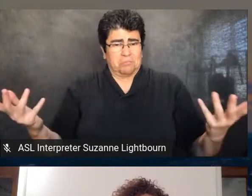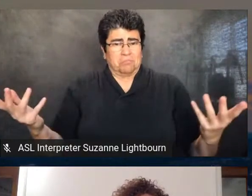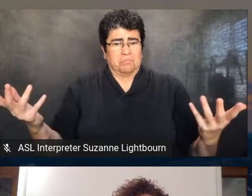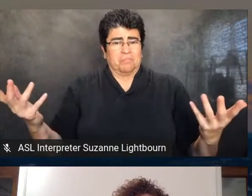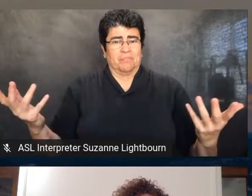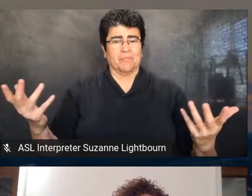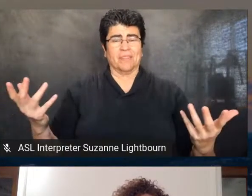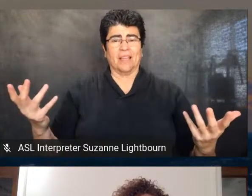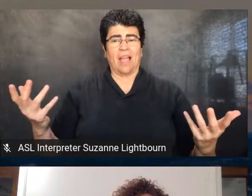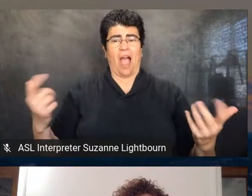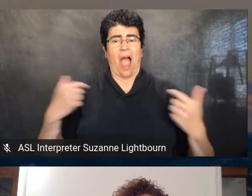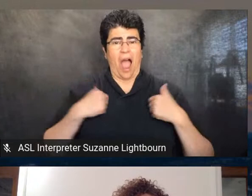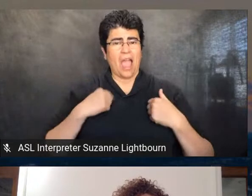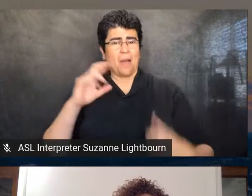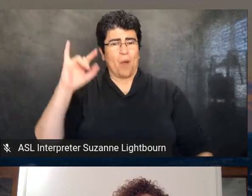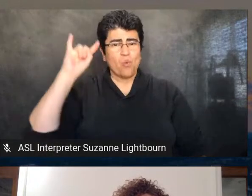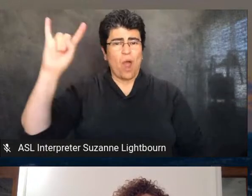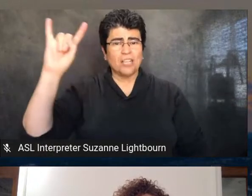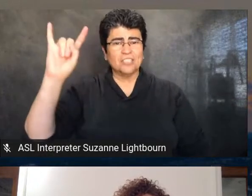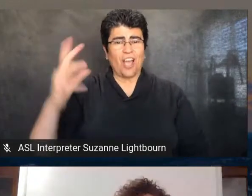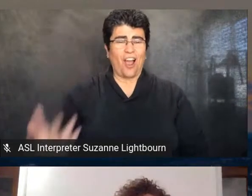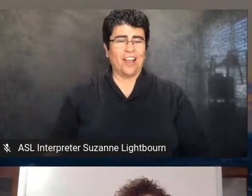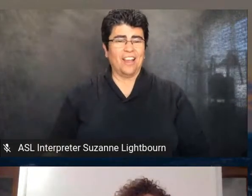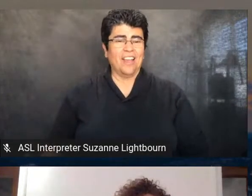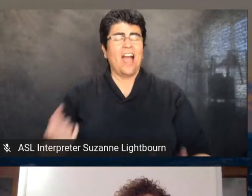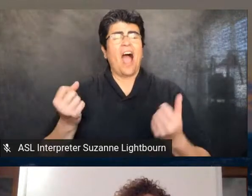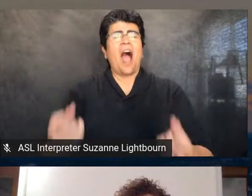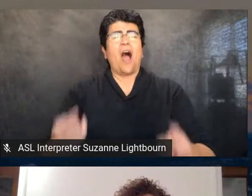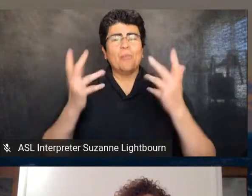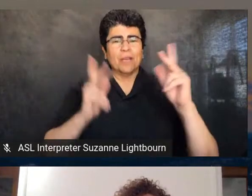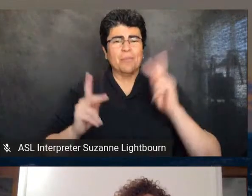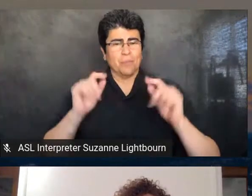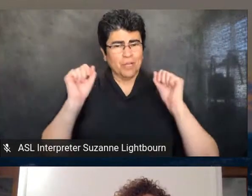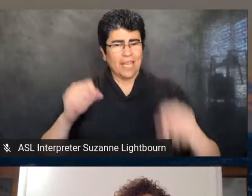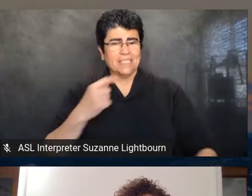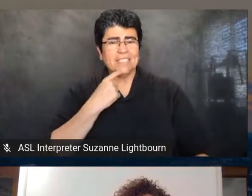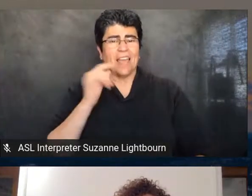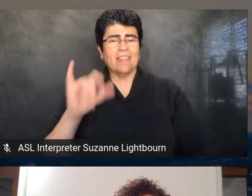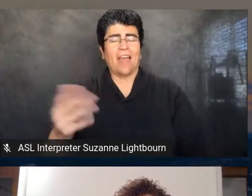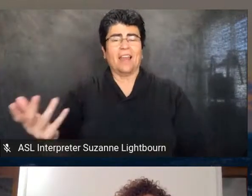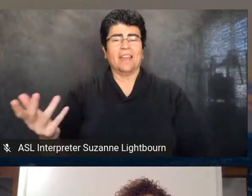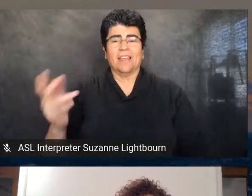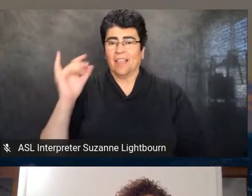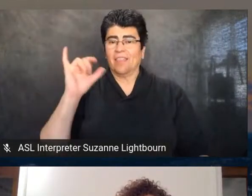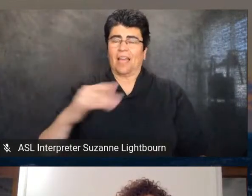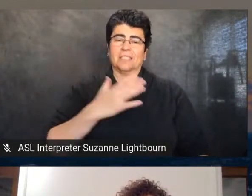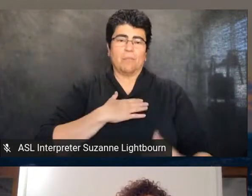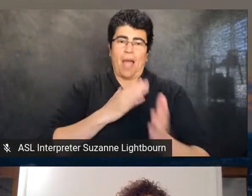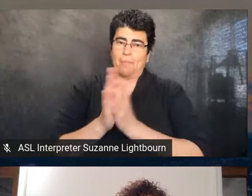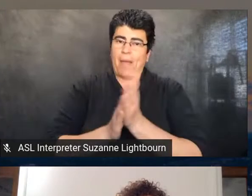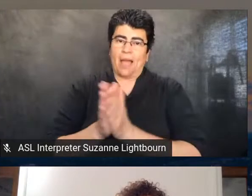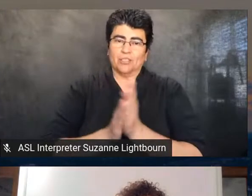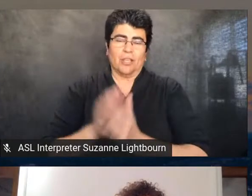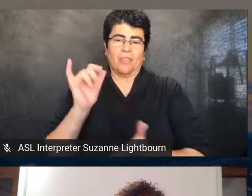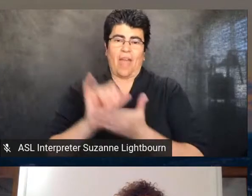I'm a rockstar! How many people can say that? So that's my passion, that's my perspective,